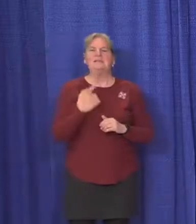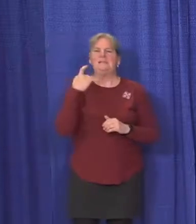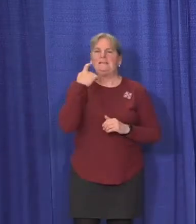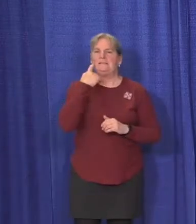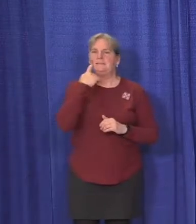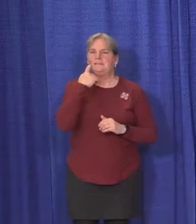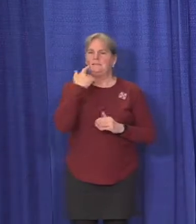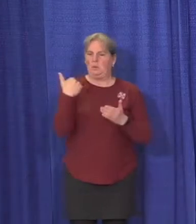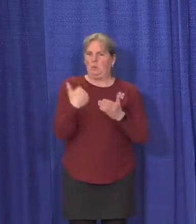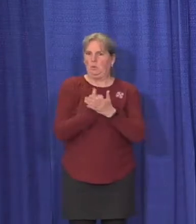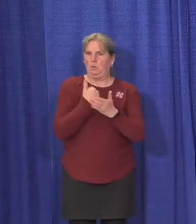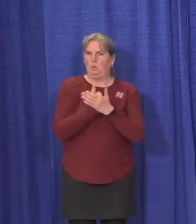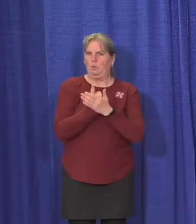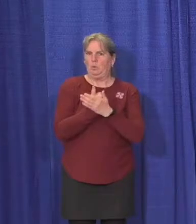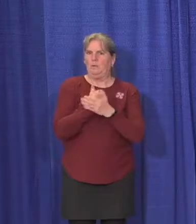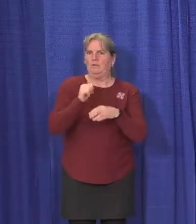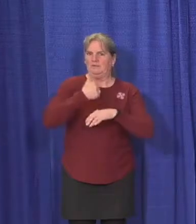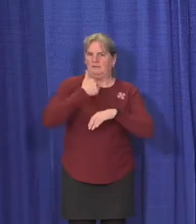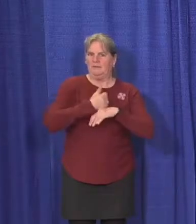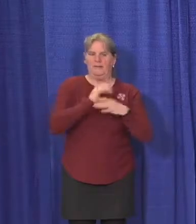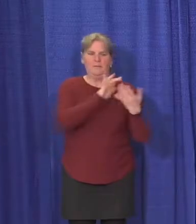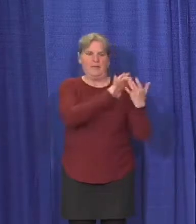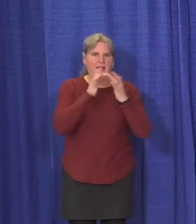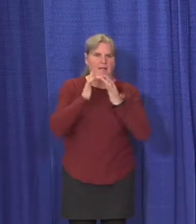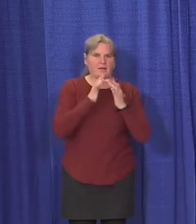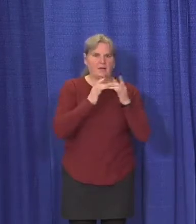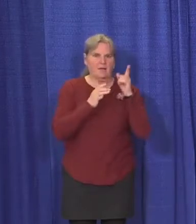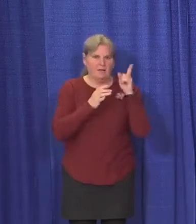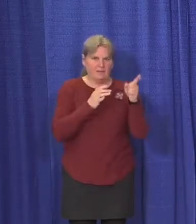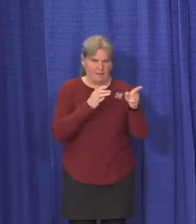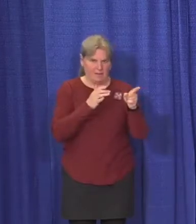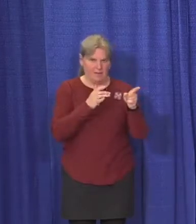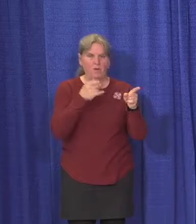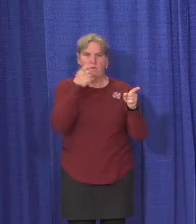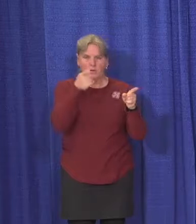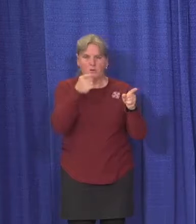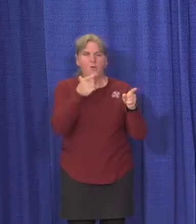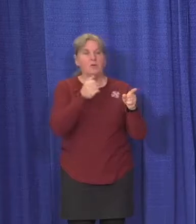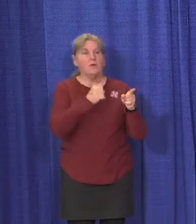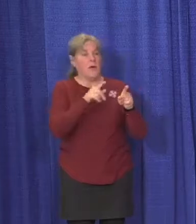To further streamline our efforts we recently introduced an online tool that allows you